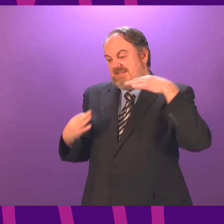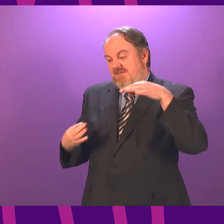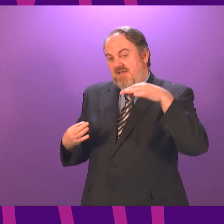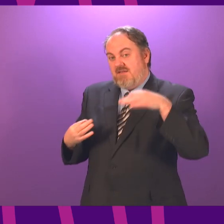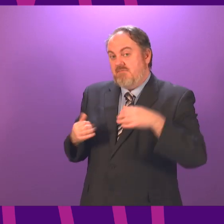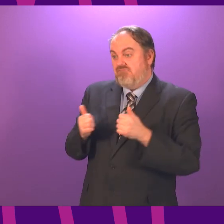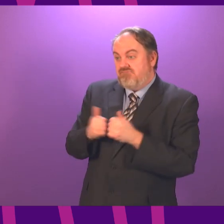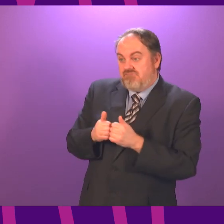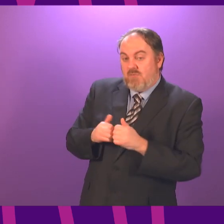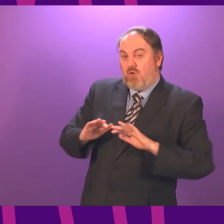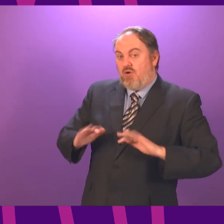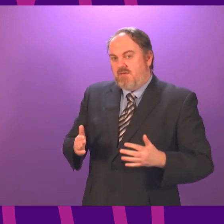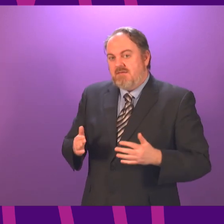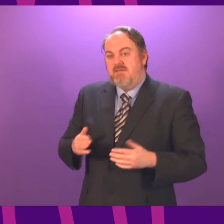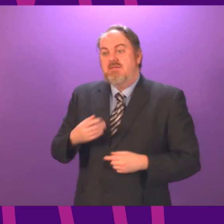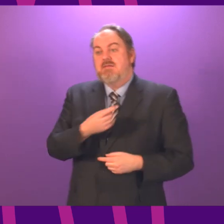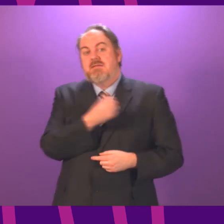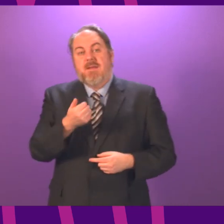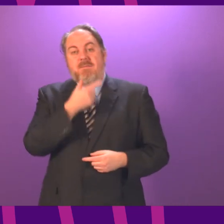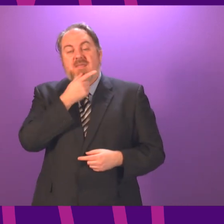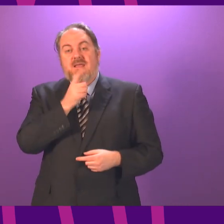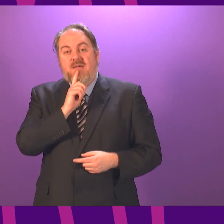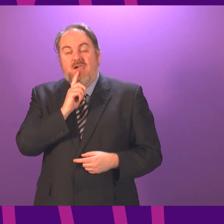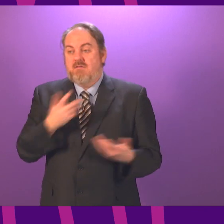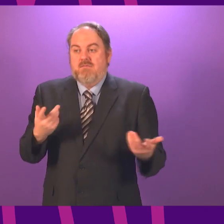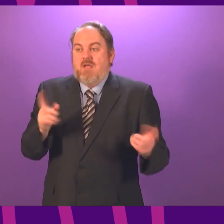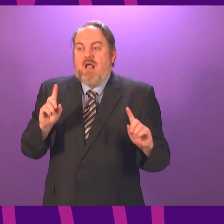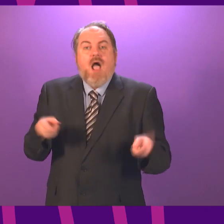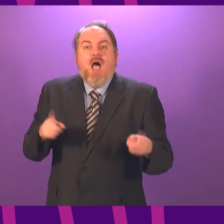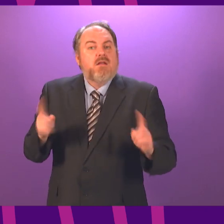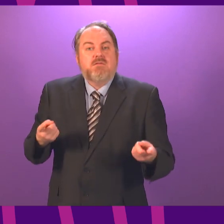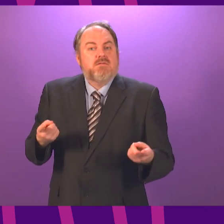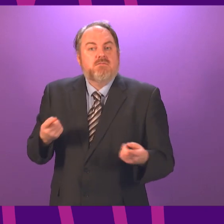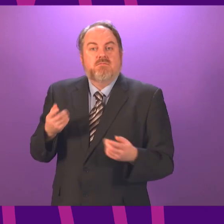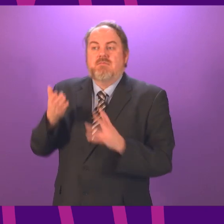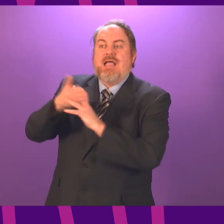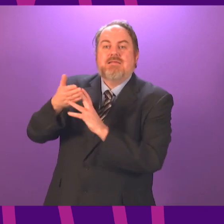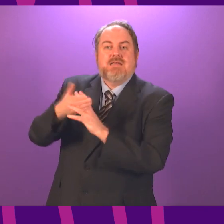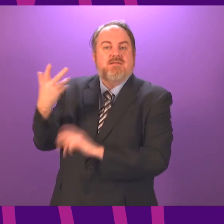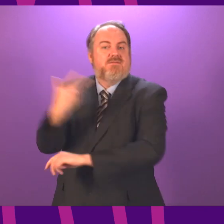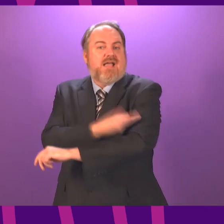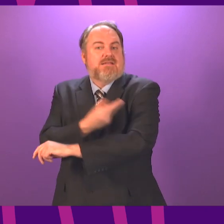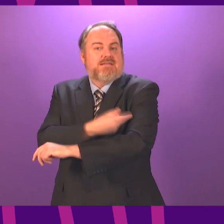cannot get vaccinated for reasons that are beyond their control, and there are other ethical issues that arise from that.